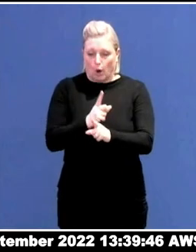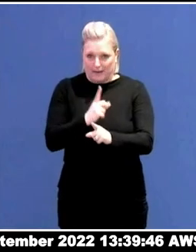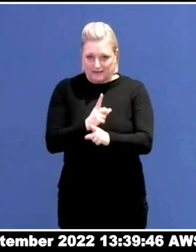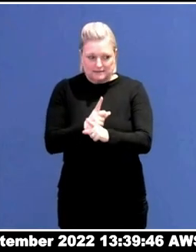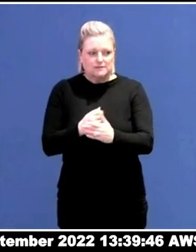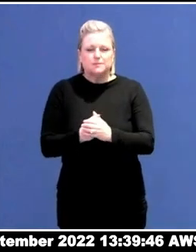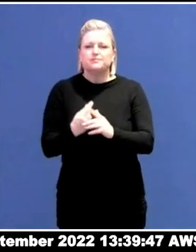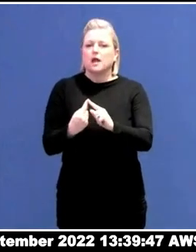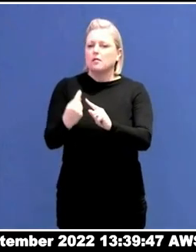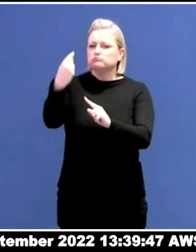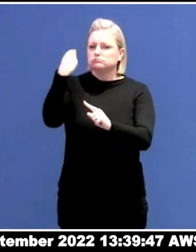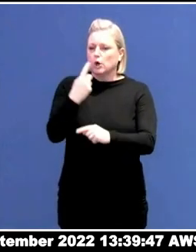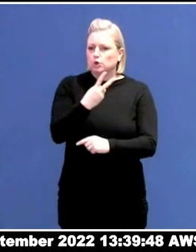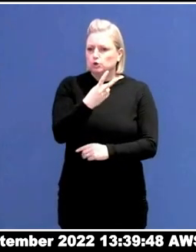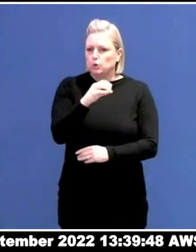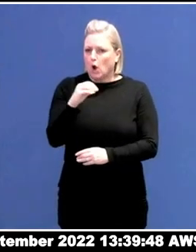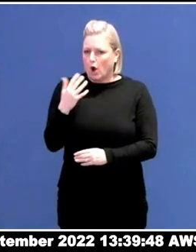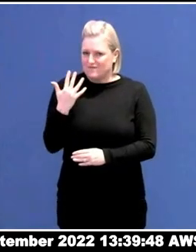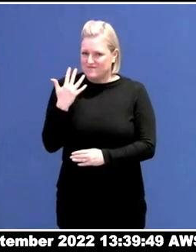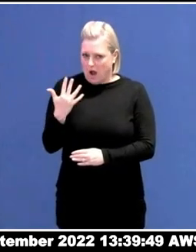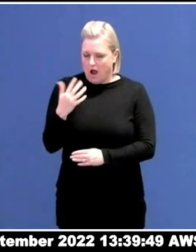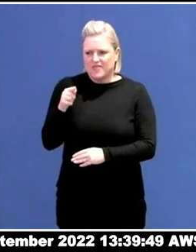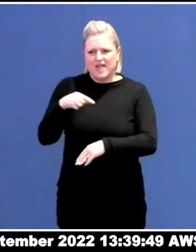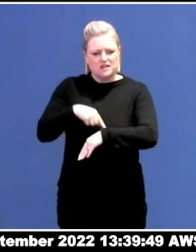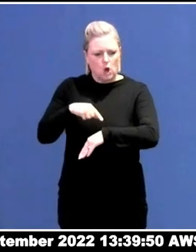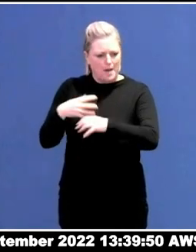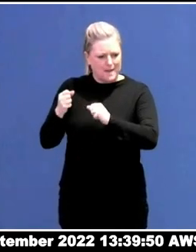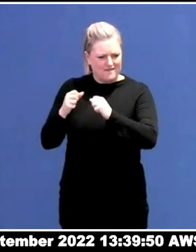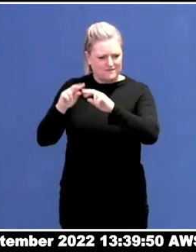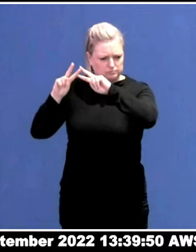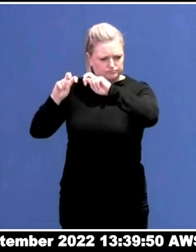One of the recommendations of the Palmer Report, because she was incarcerated with a